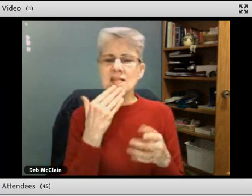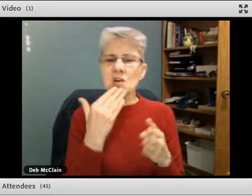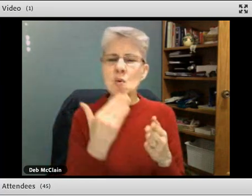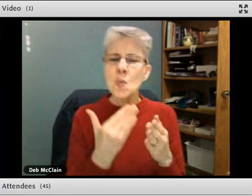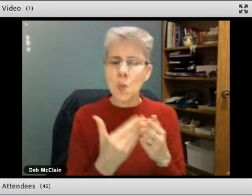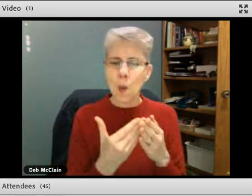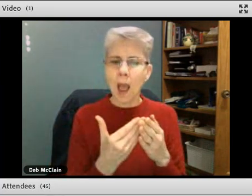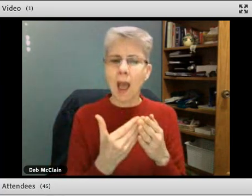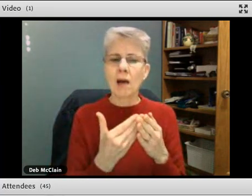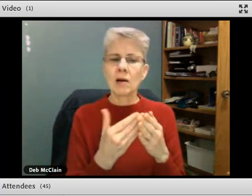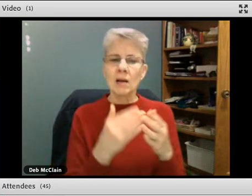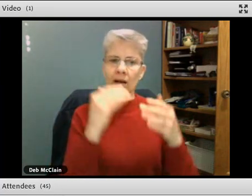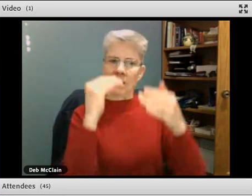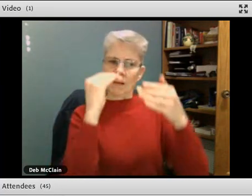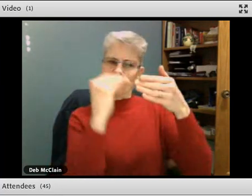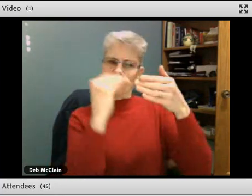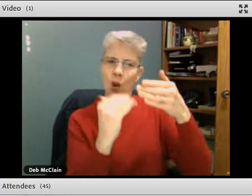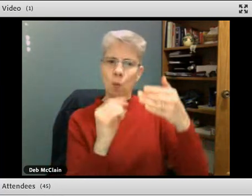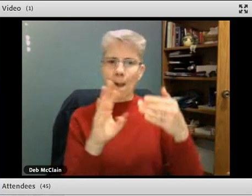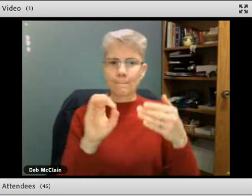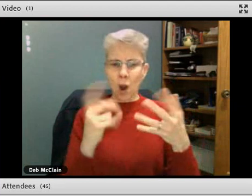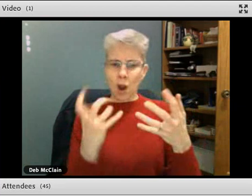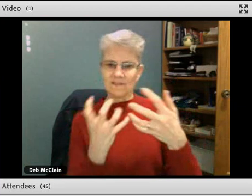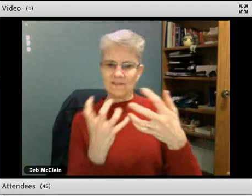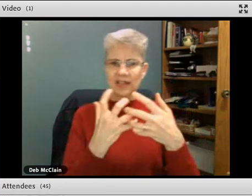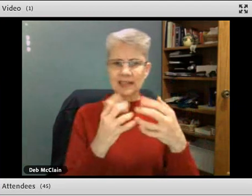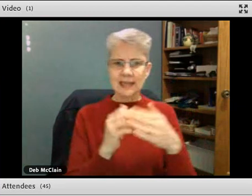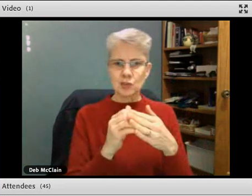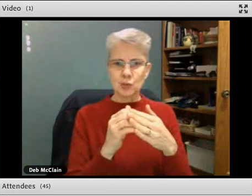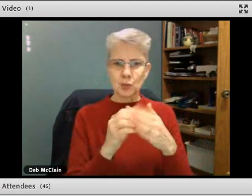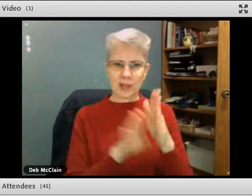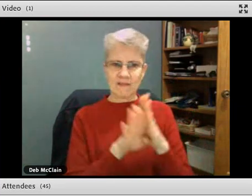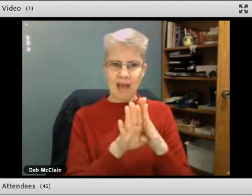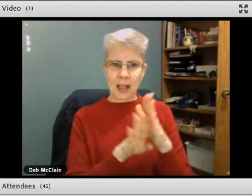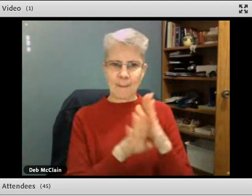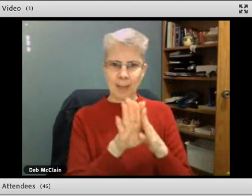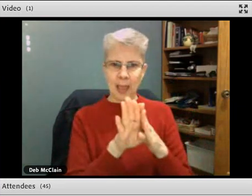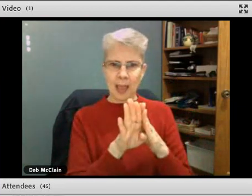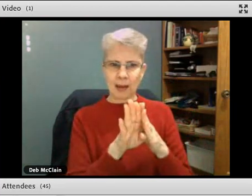into the development of computers, basically,